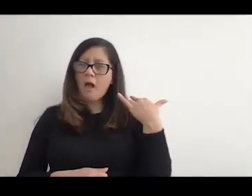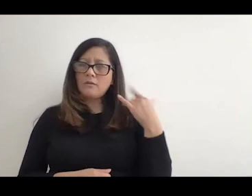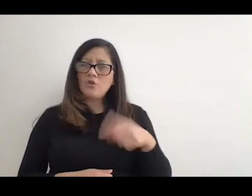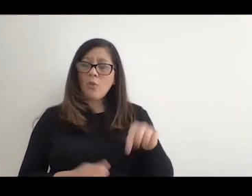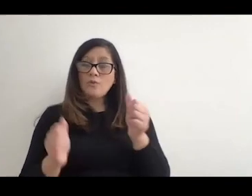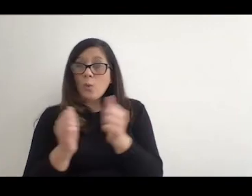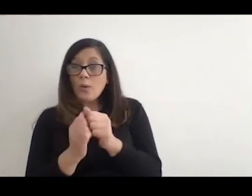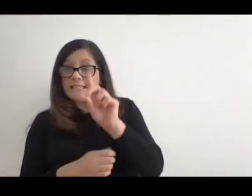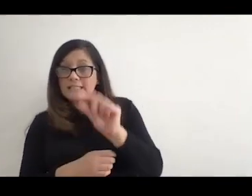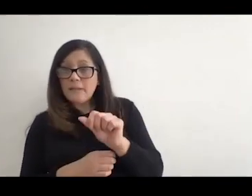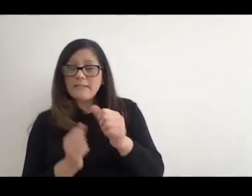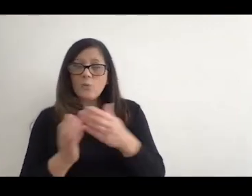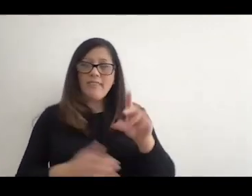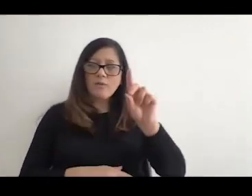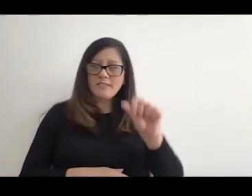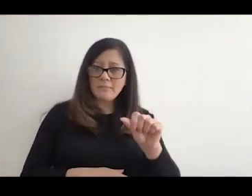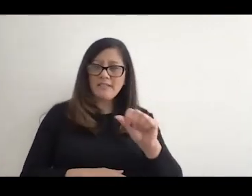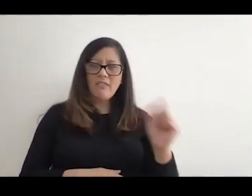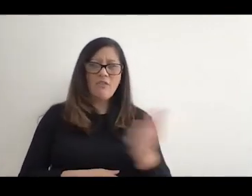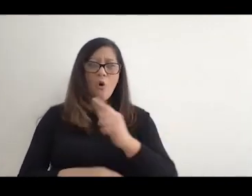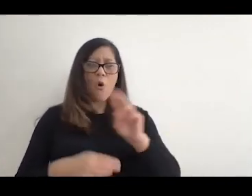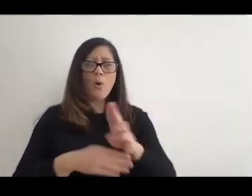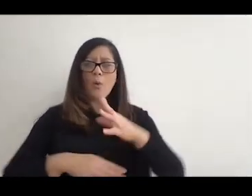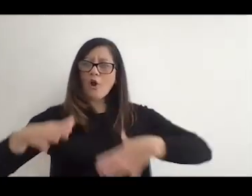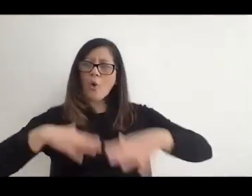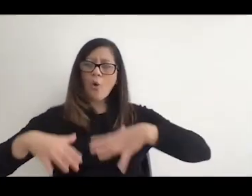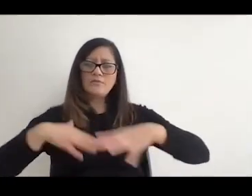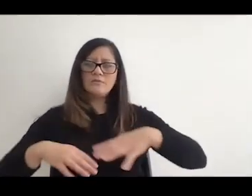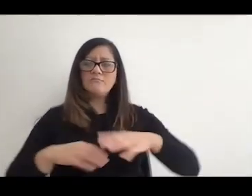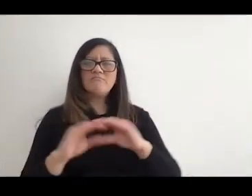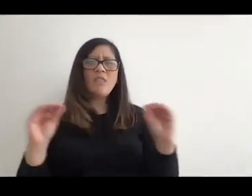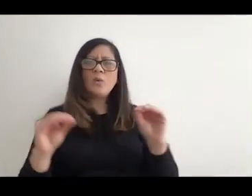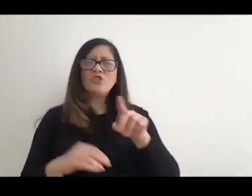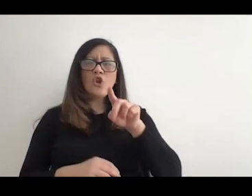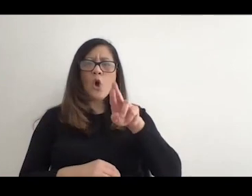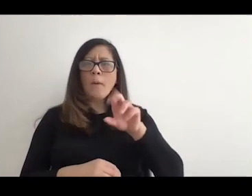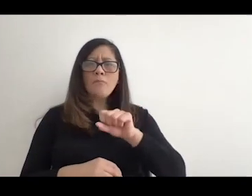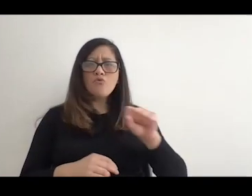They all had on the collection that was on the runway. There was no press release about it.